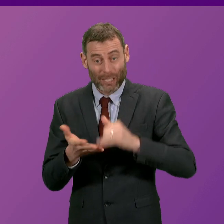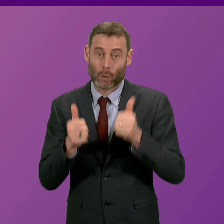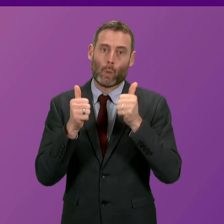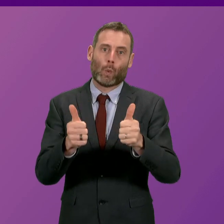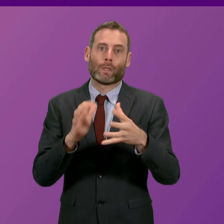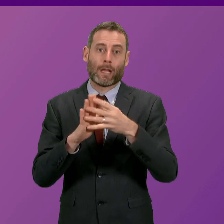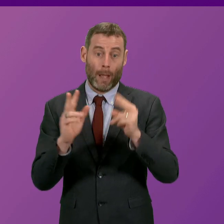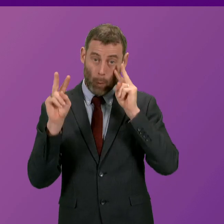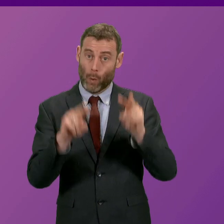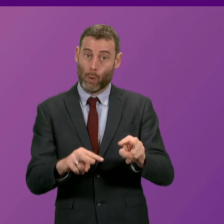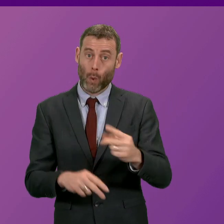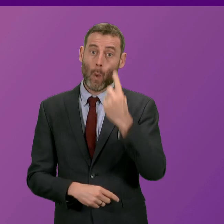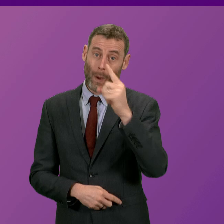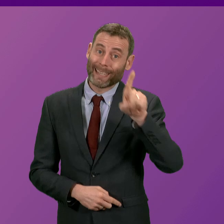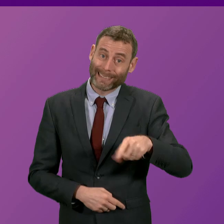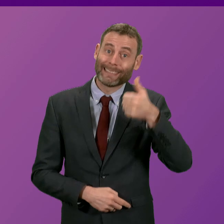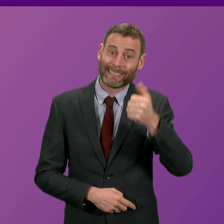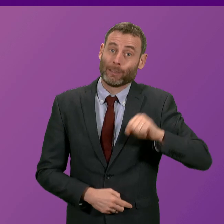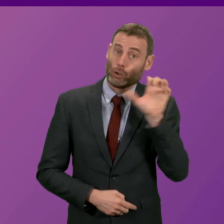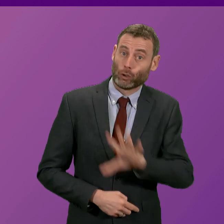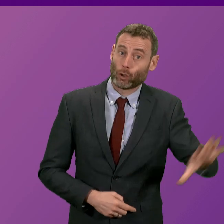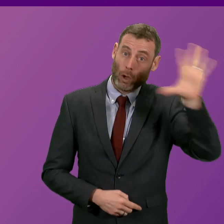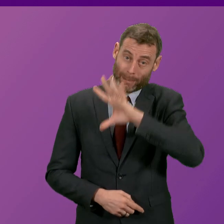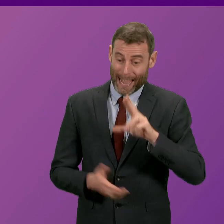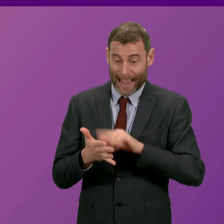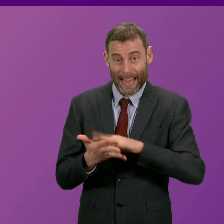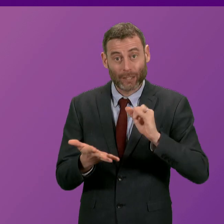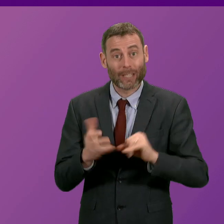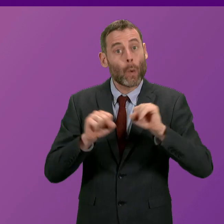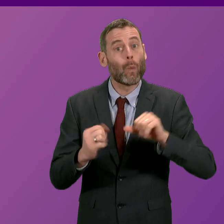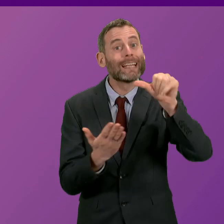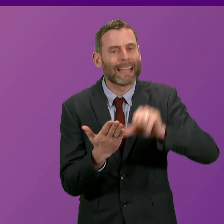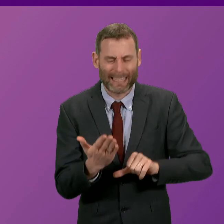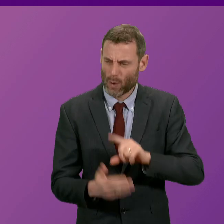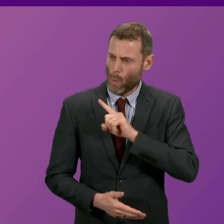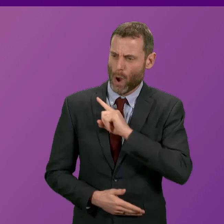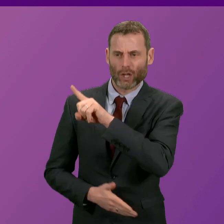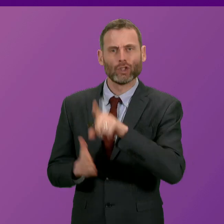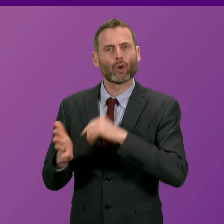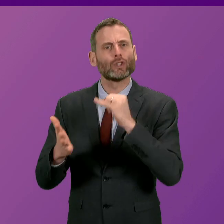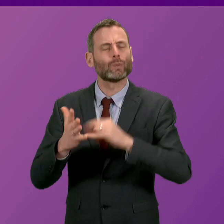in six Scots is on an NHS waiting list, why is it the height of John Swinney’s ambition that,